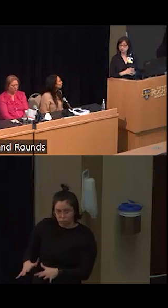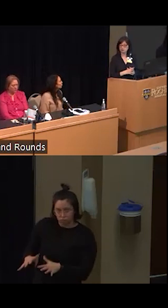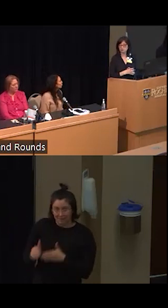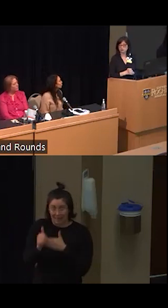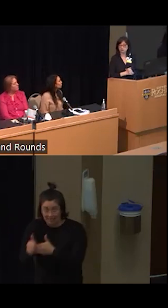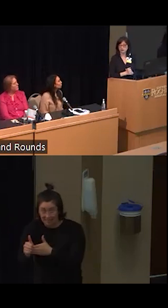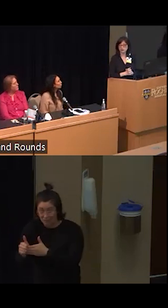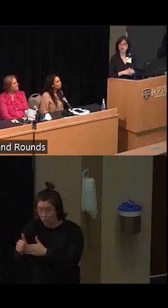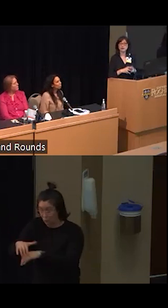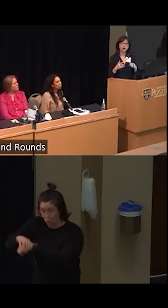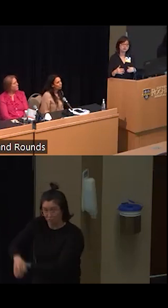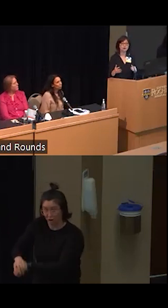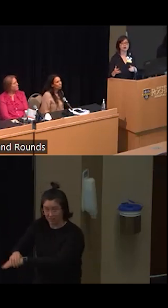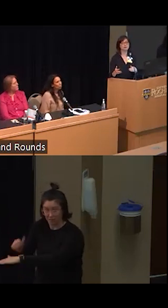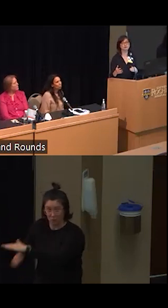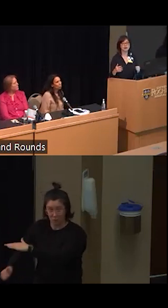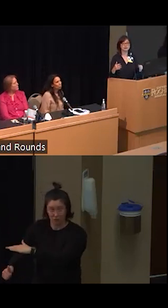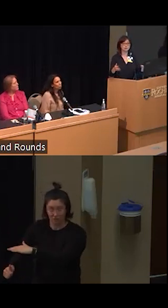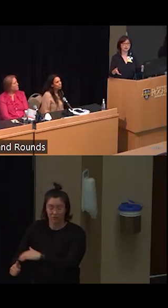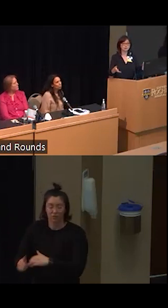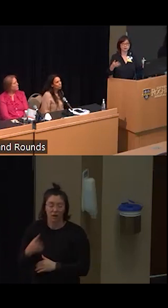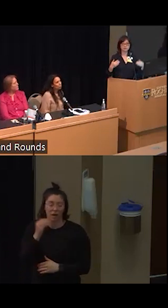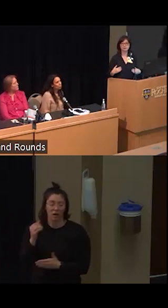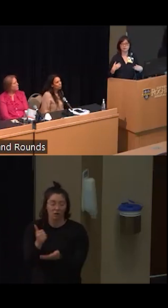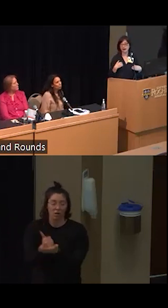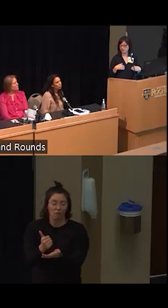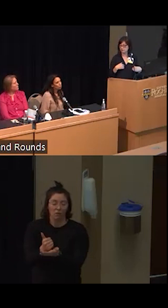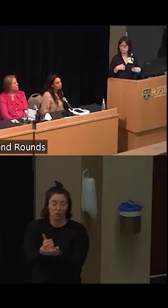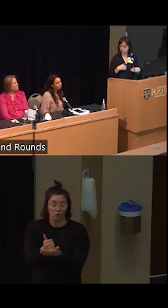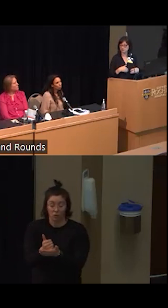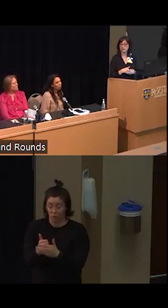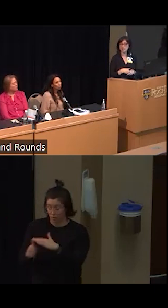seclusion and restraints and also helpful as we are bringing people out of seclusion